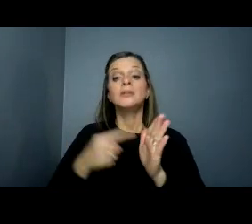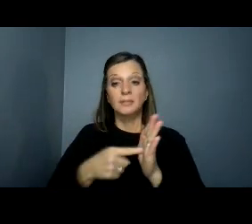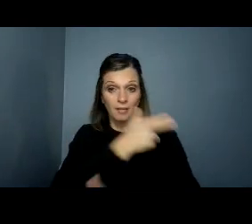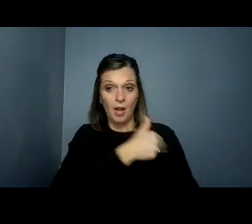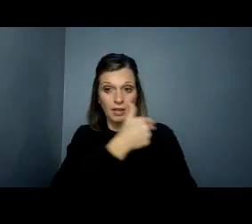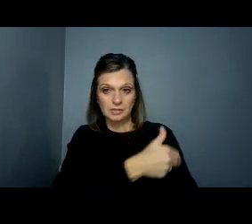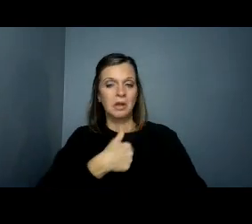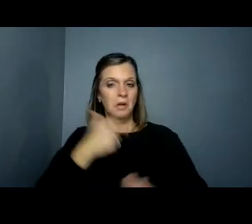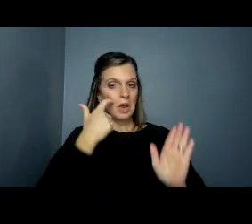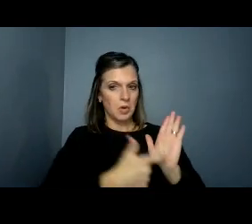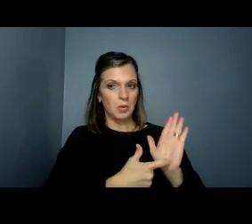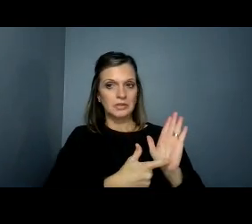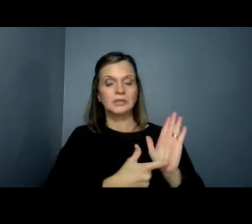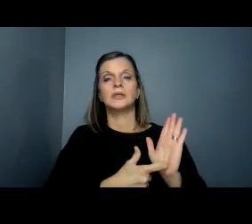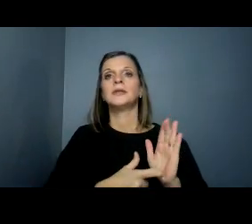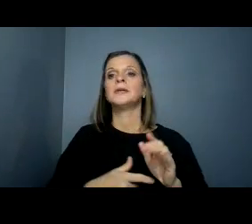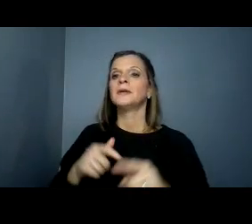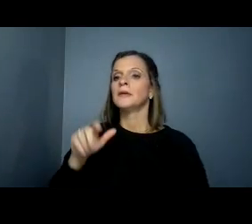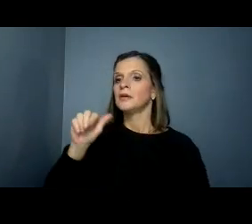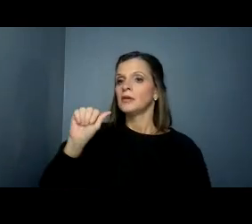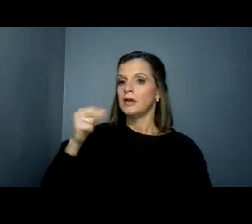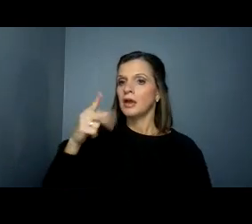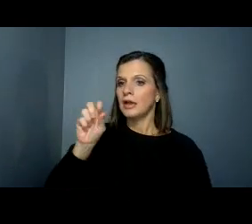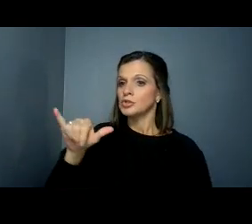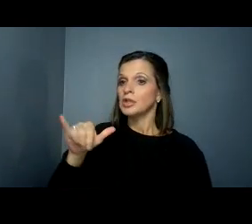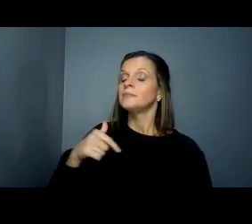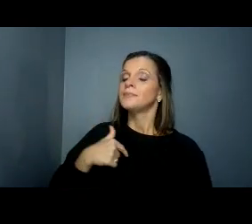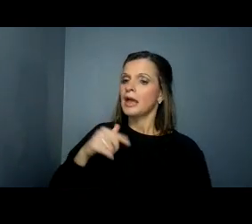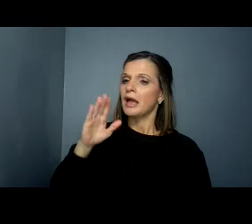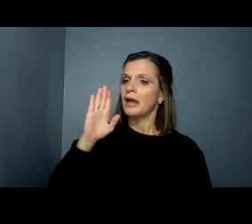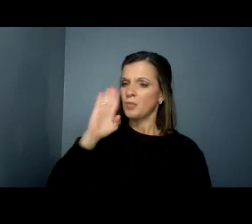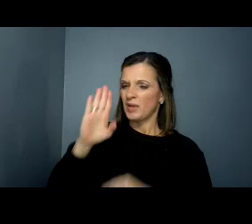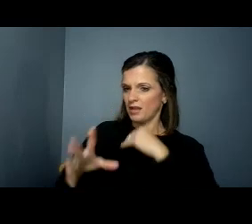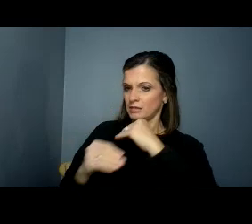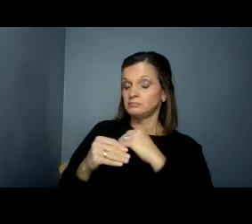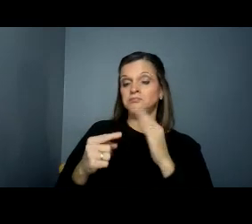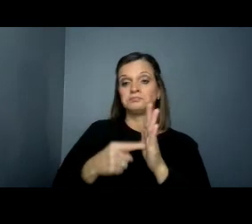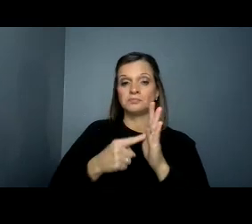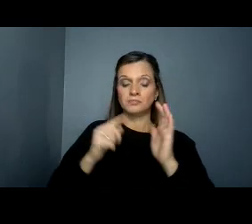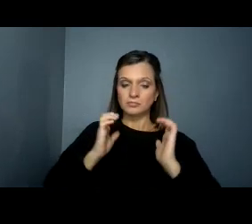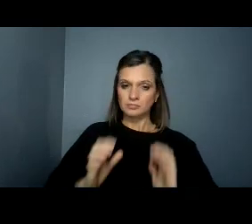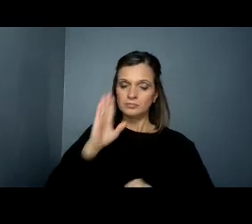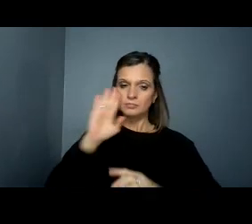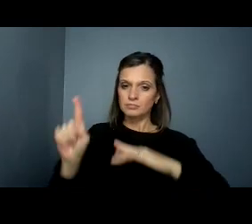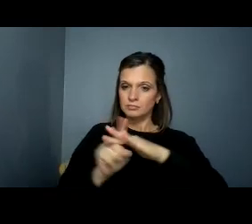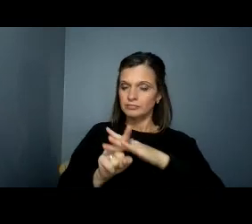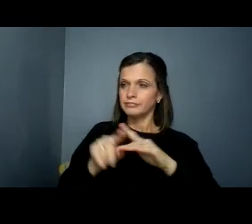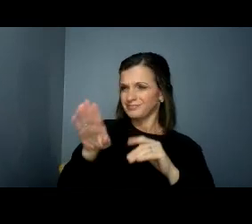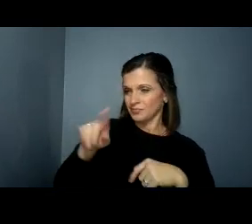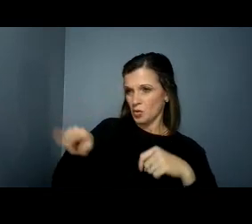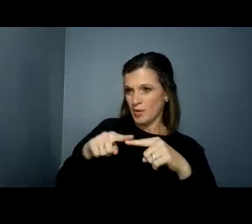I will say that we've had consumers, a lot of them, that will come to us and tell us, you know, when I was younger, had a lot of infections and a